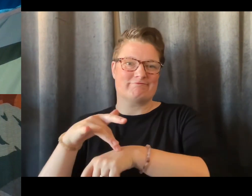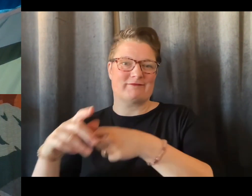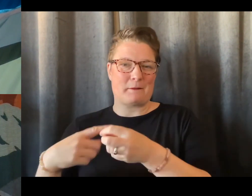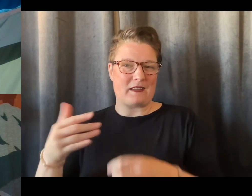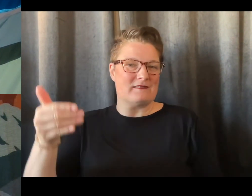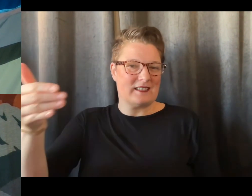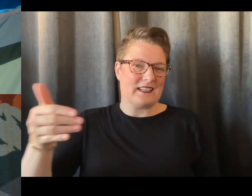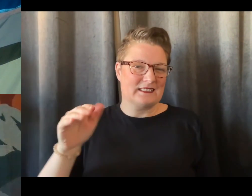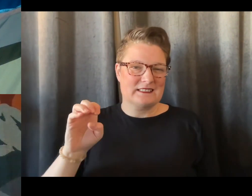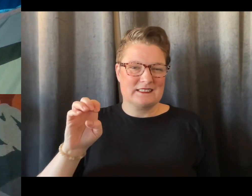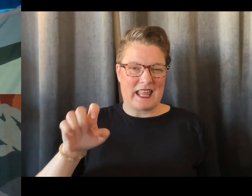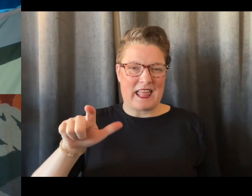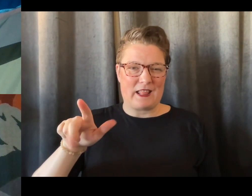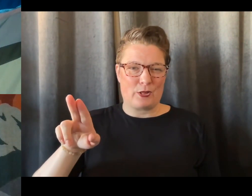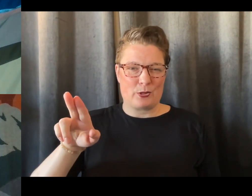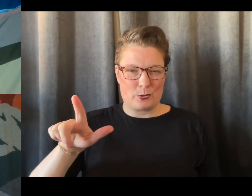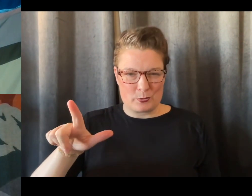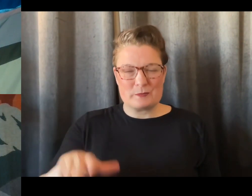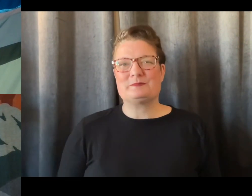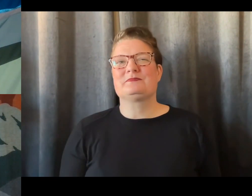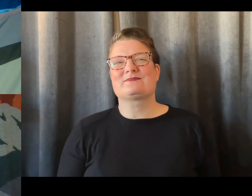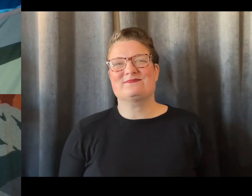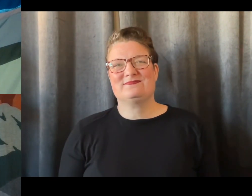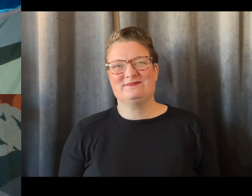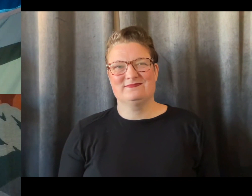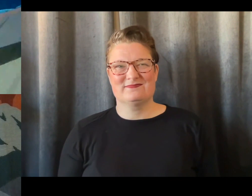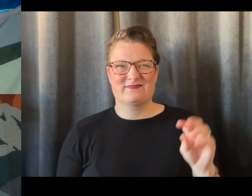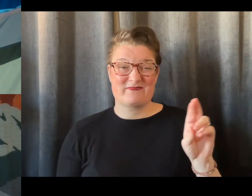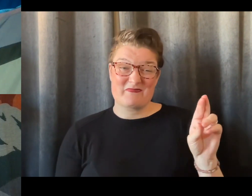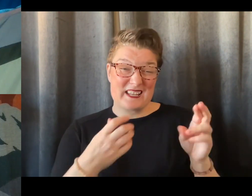Rebekah: Wishing everyone depth and joy this month.